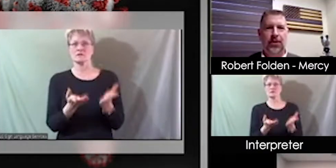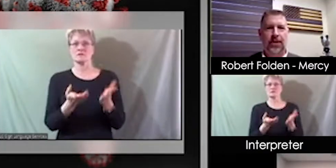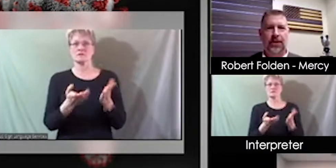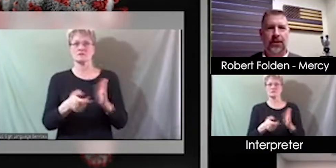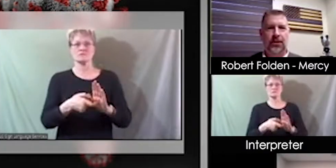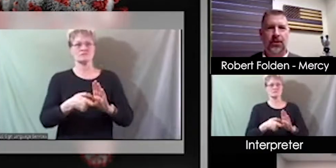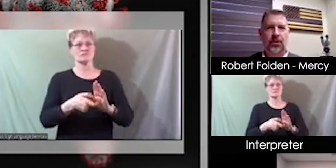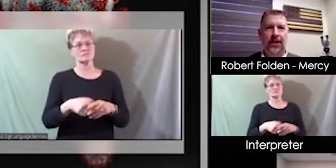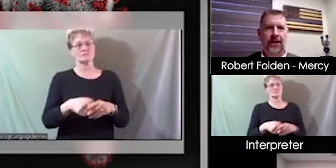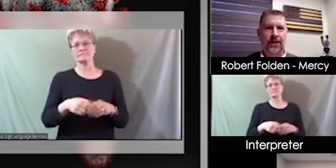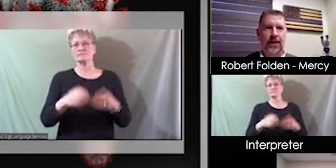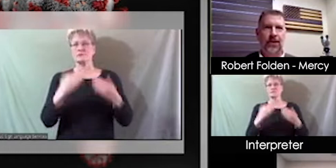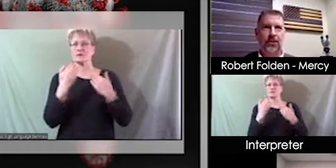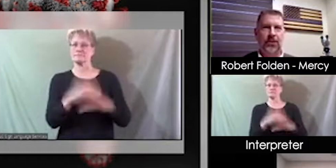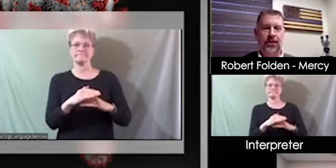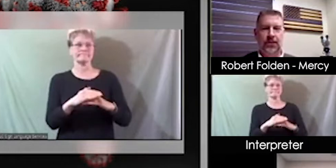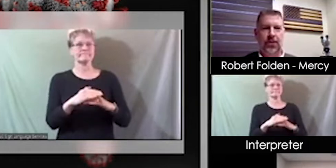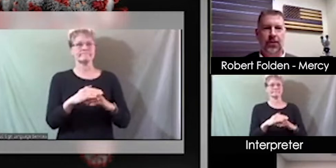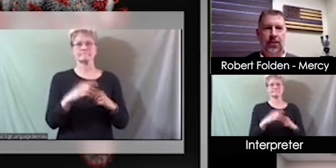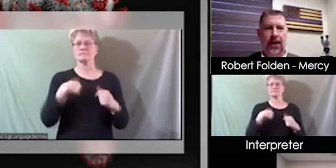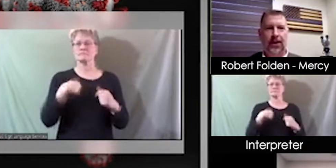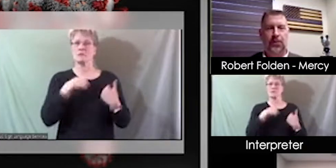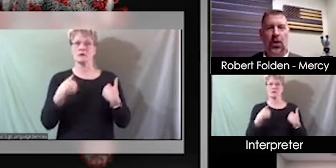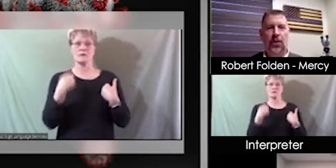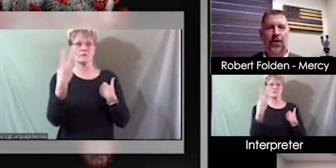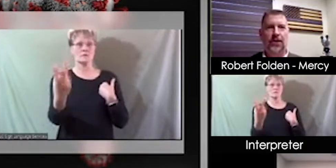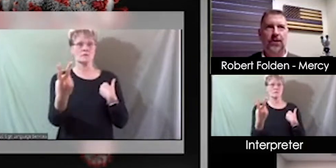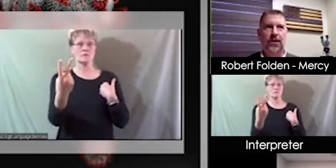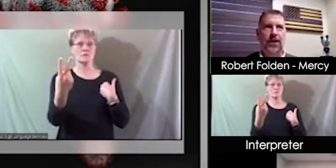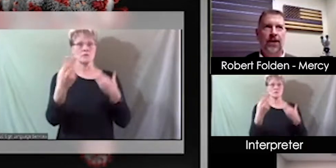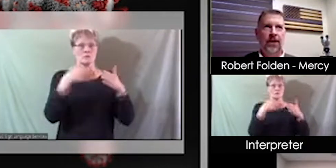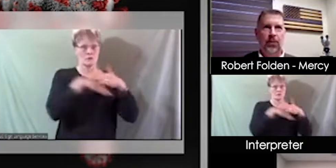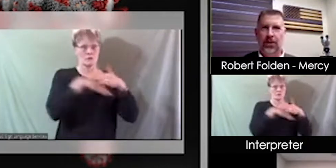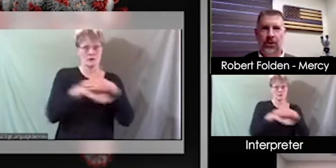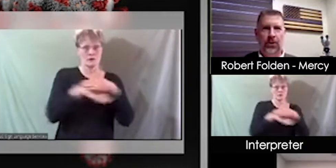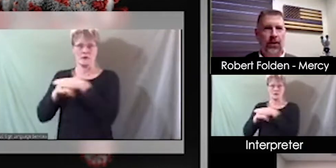building to two basic entrances. So, as Mark mentioned, we too